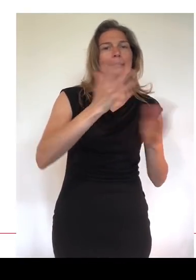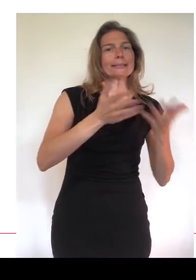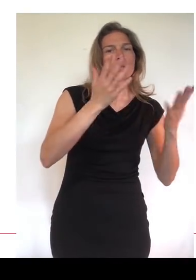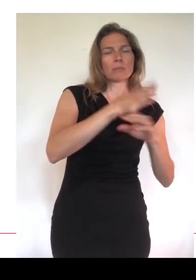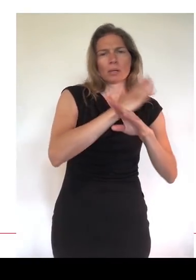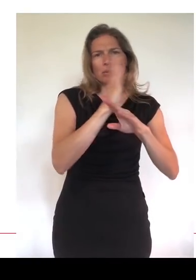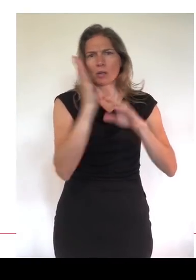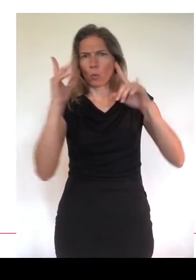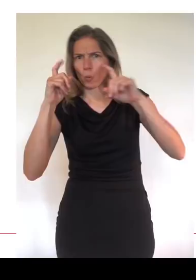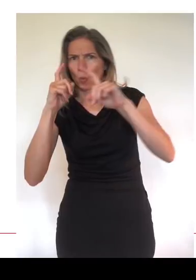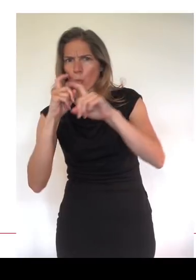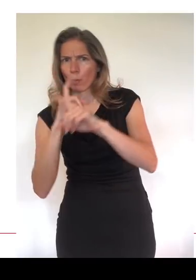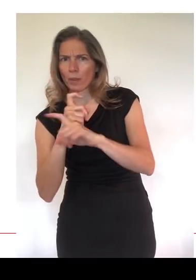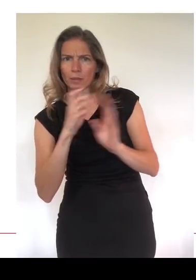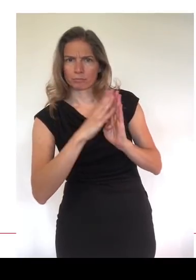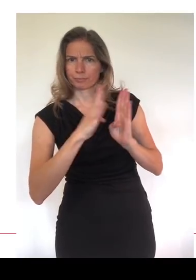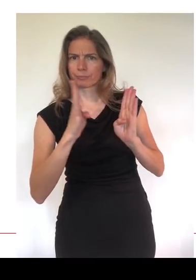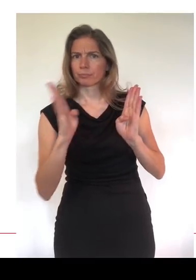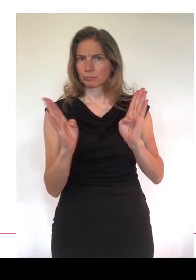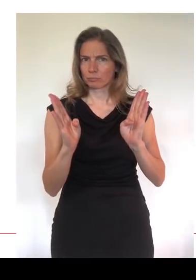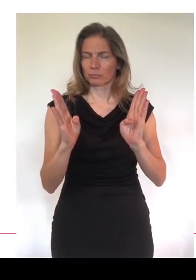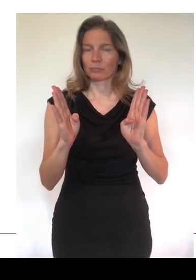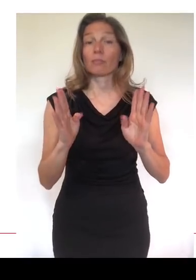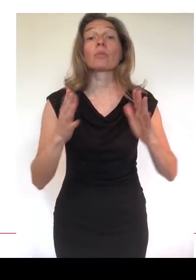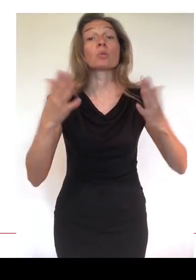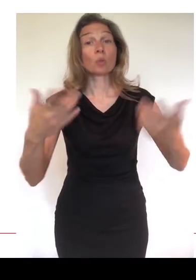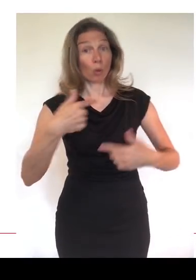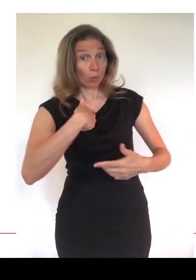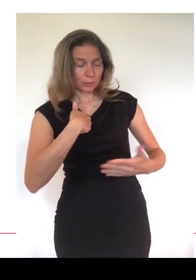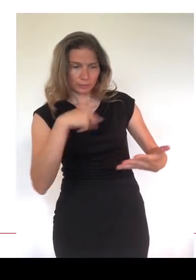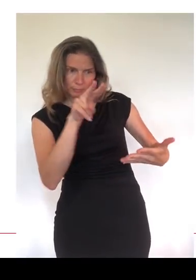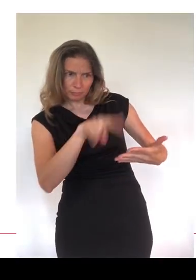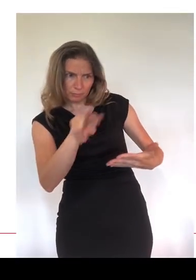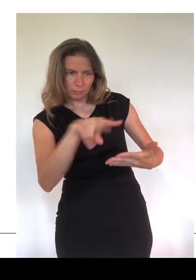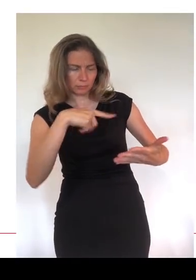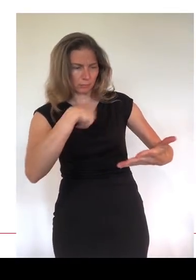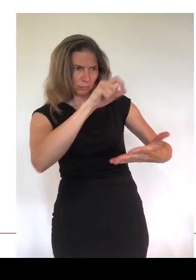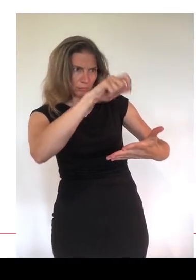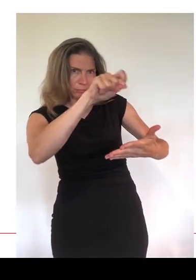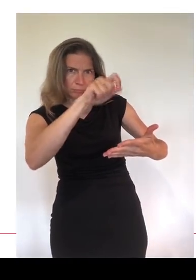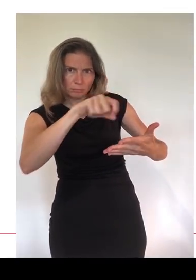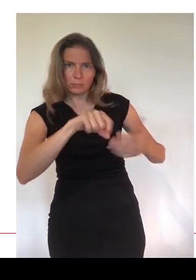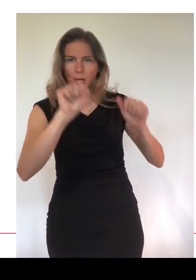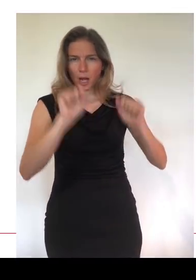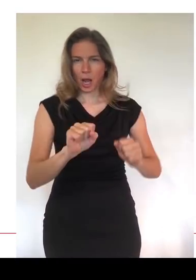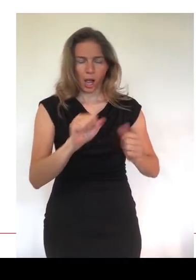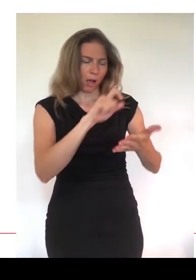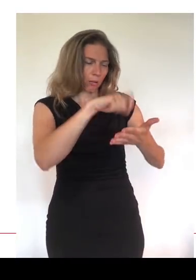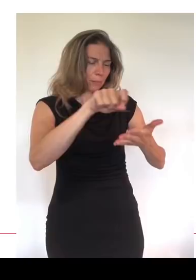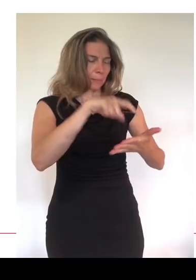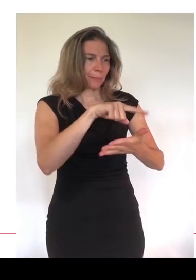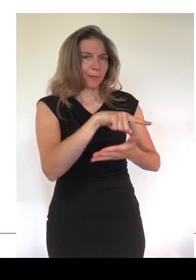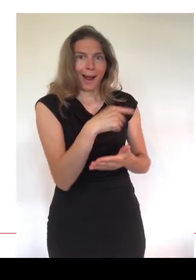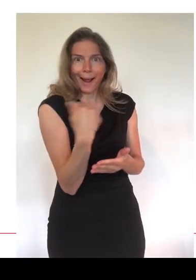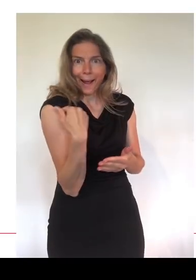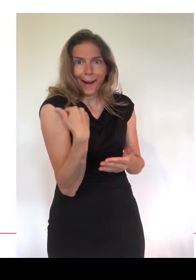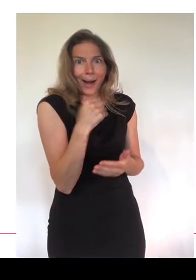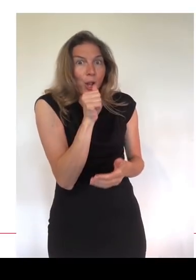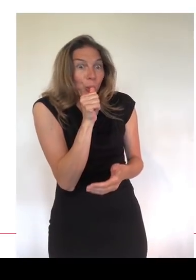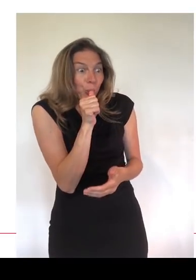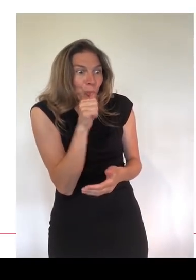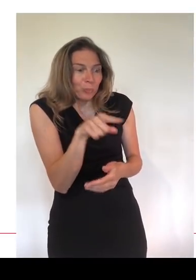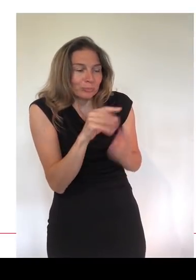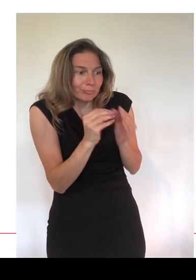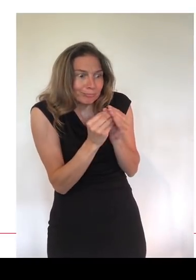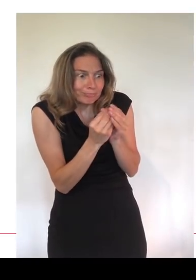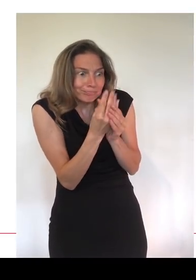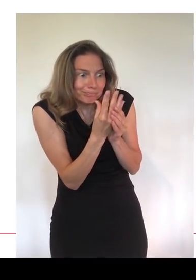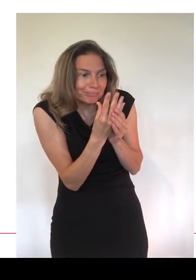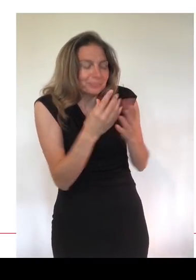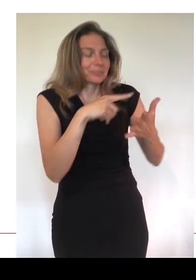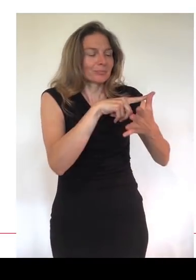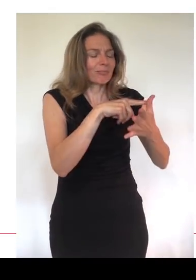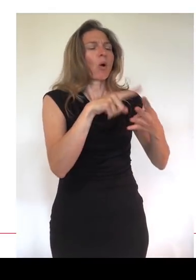mark whether the child masters these or not yet or if it's emergent or if it's